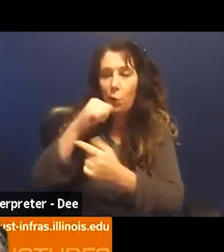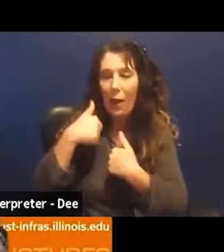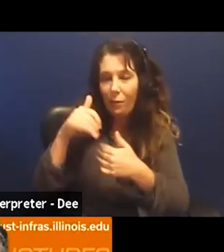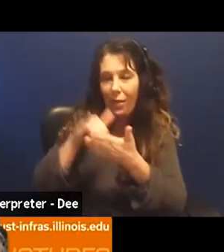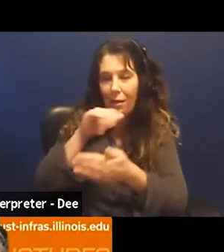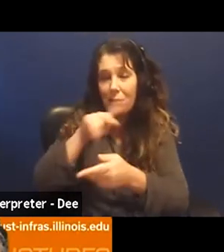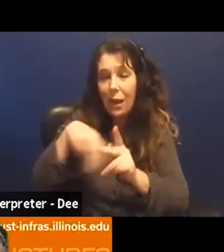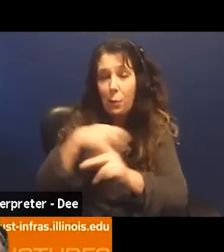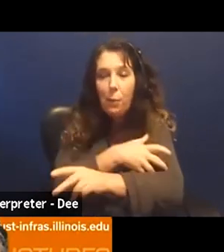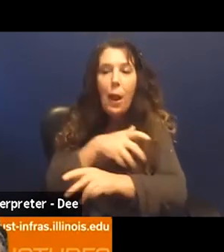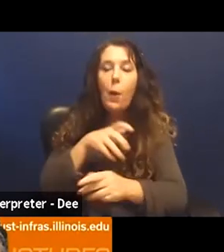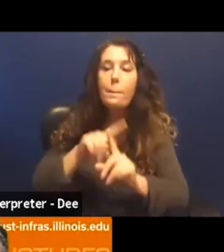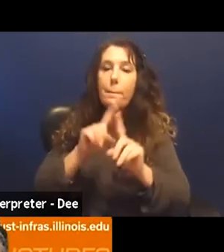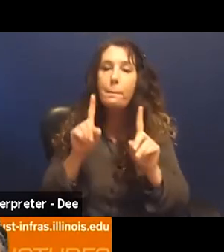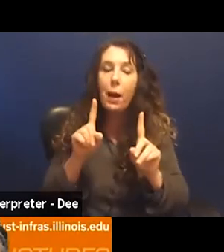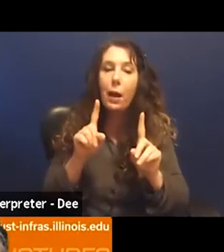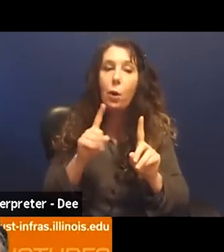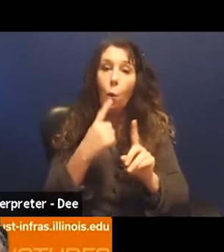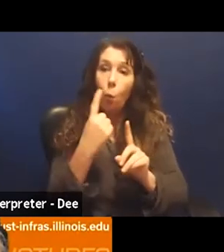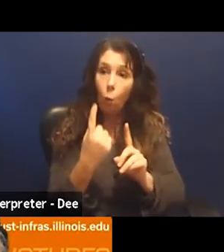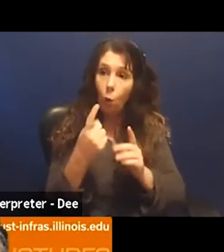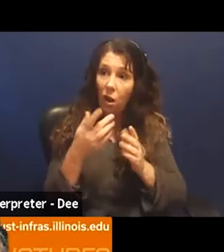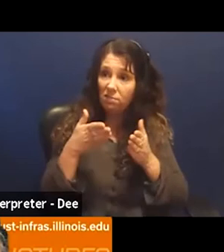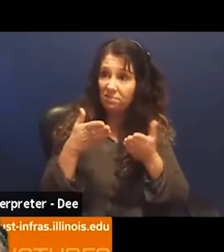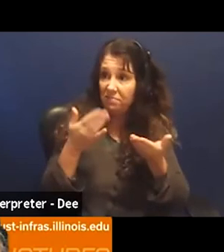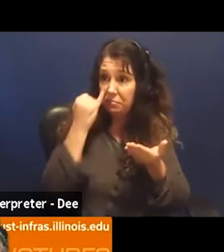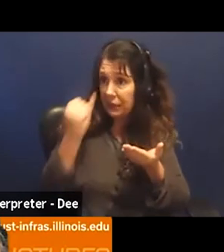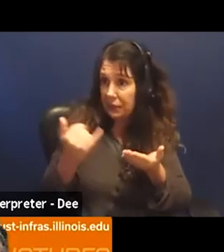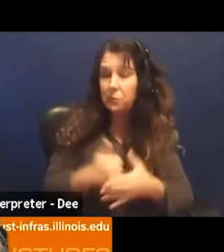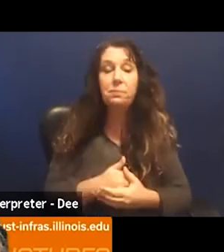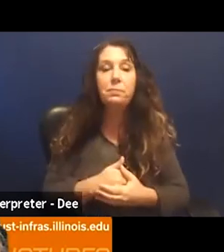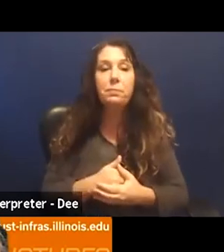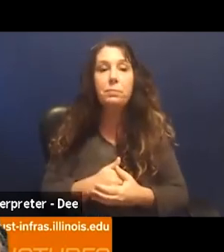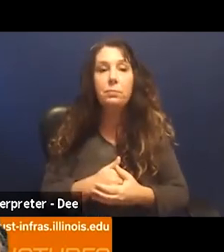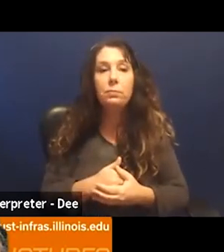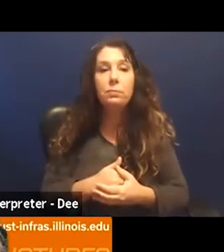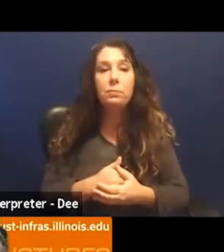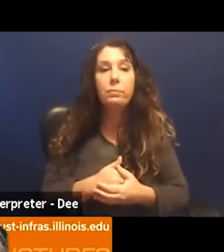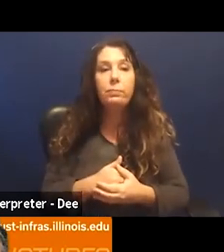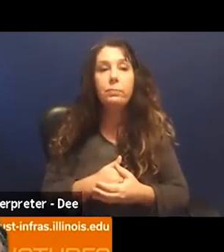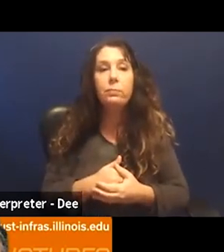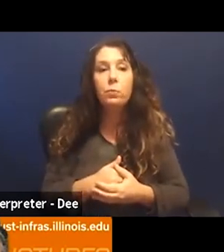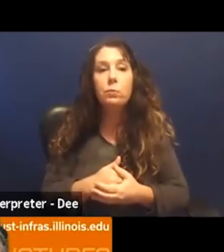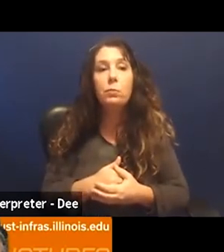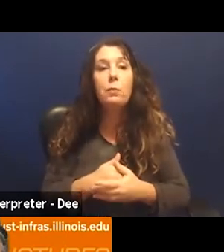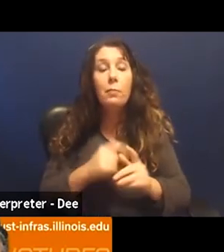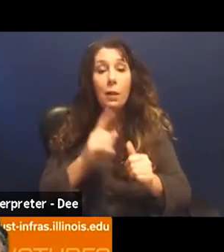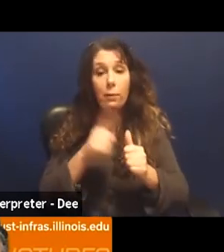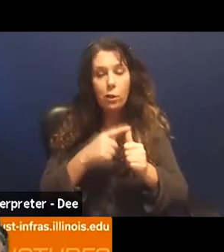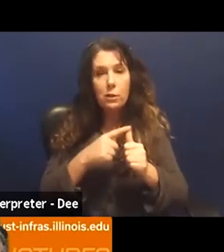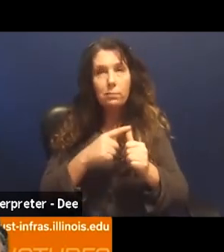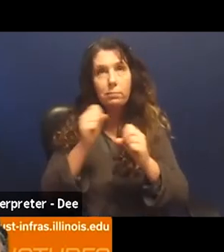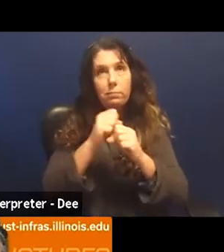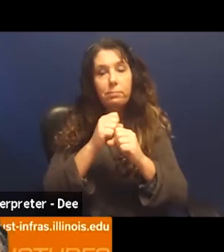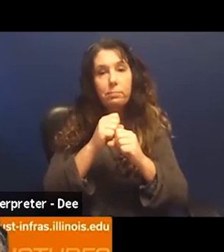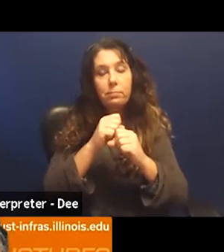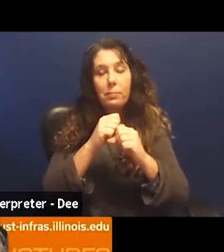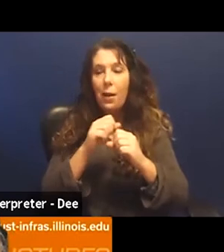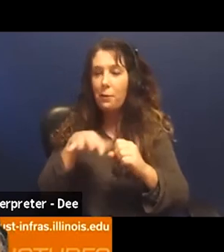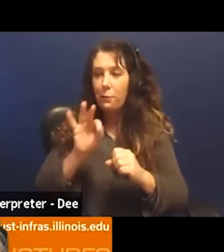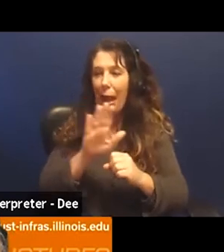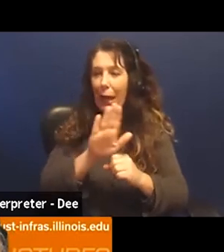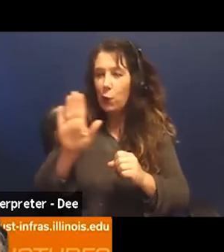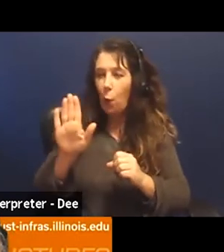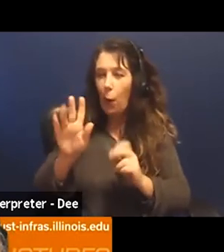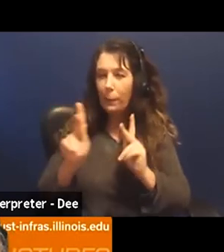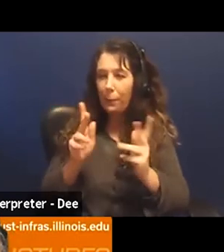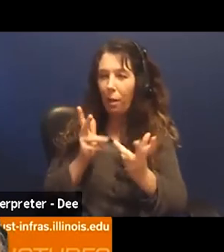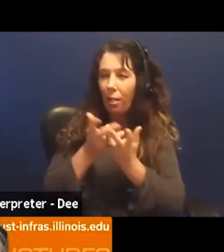I think one strategy to start off with is, you know, wherever you land, you know to first of all think about finding your people, because none of us do this alone.